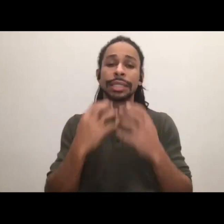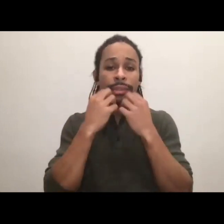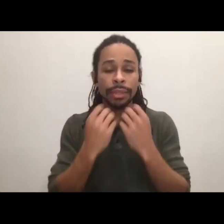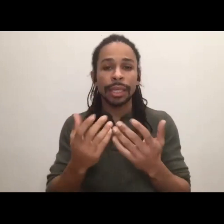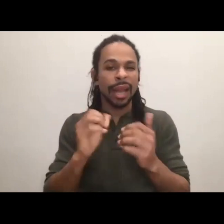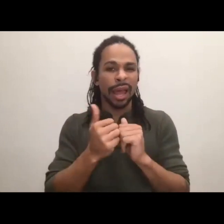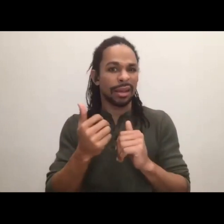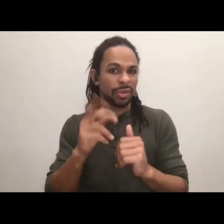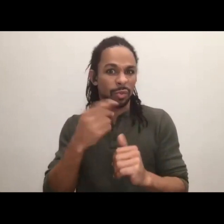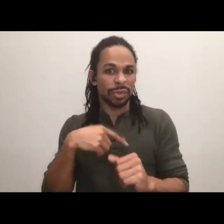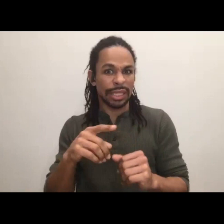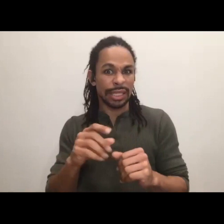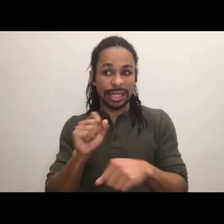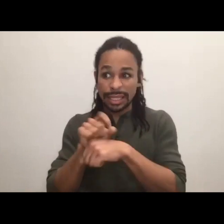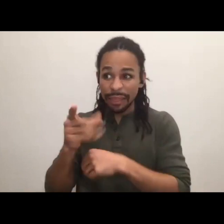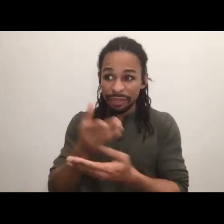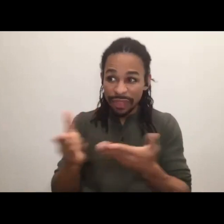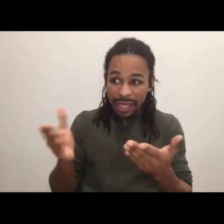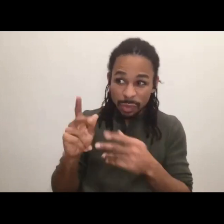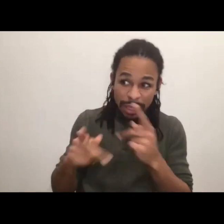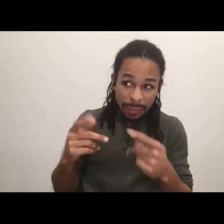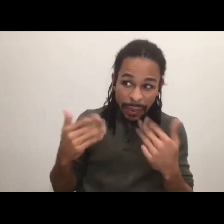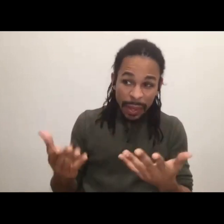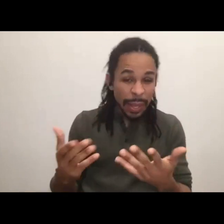face. >> That was really great. Thank you. >> It's a very clear idea.